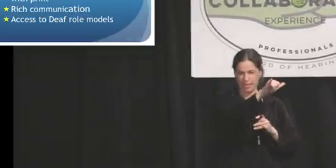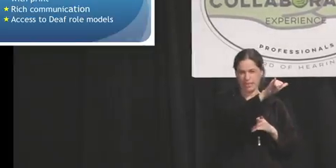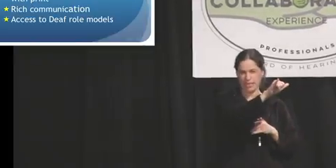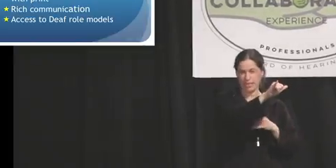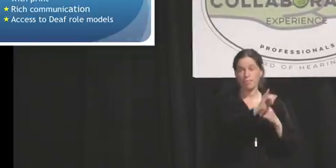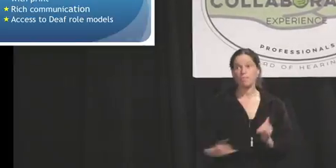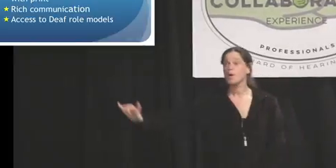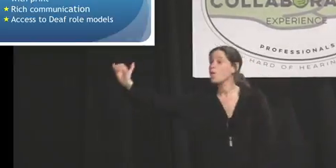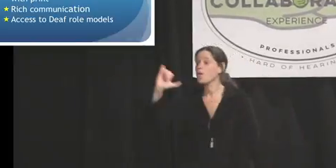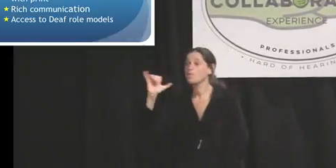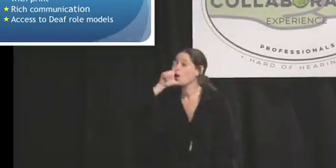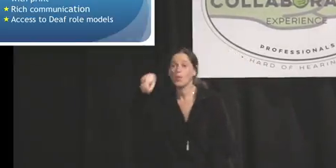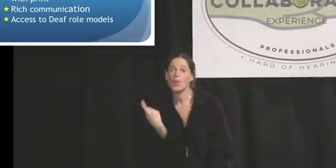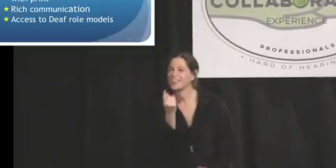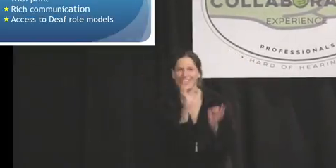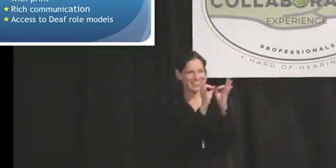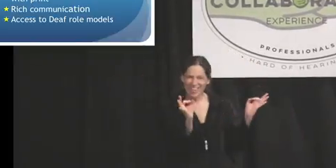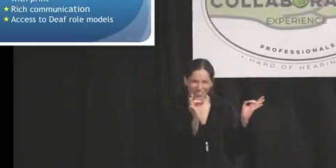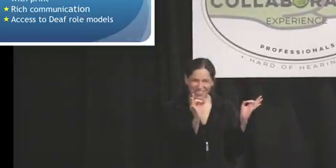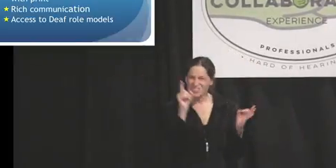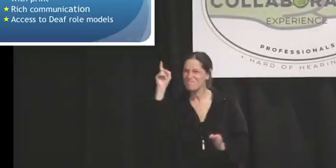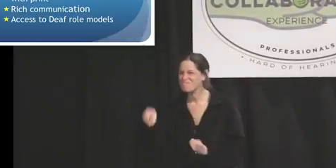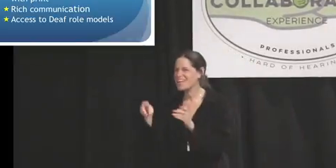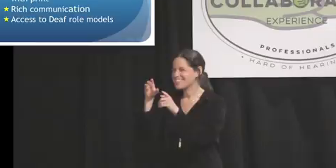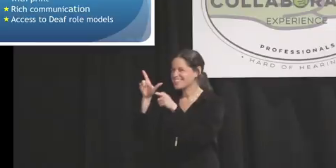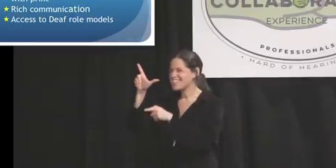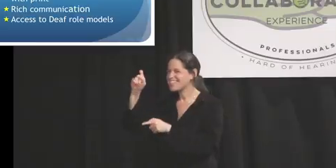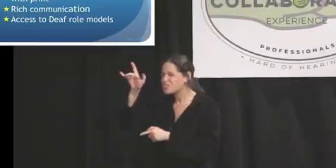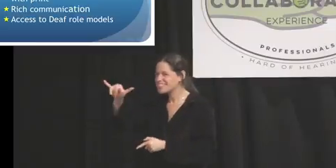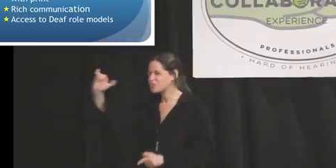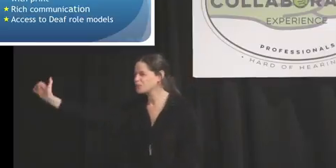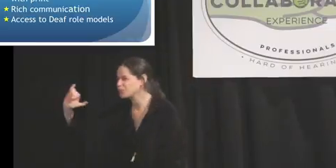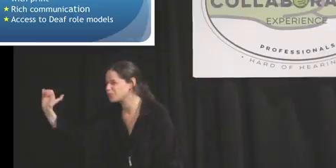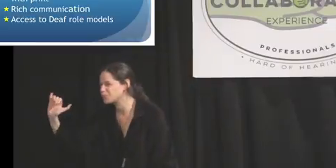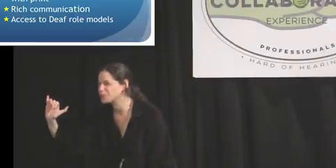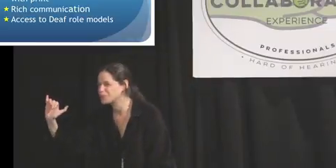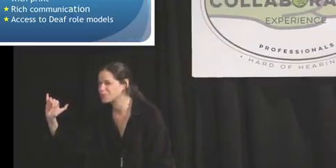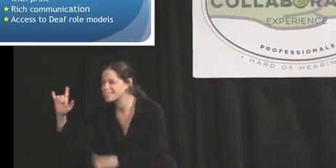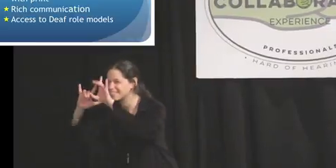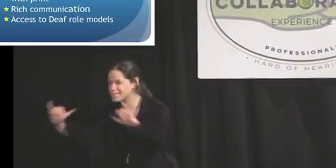Just 100% accessibility to language, period. But you got to just focus